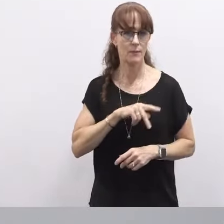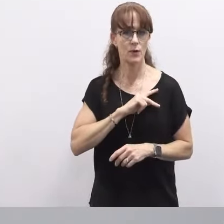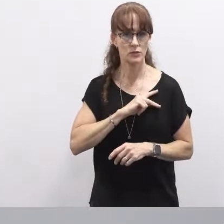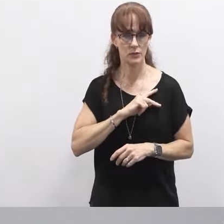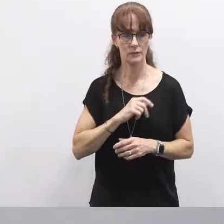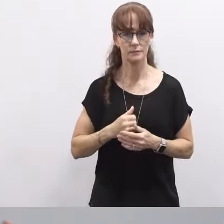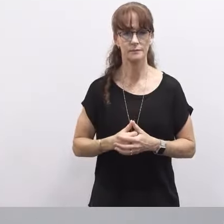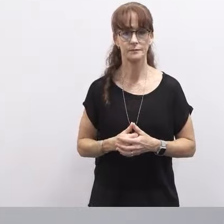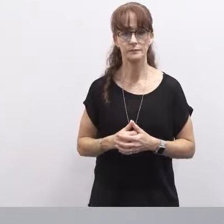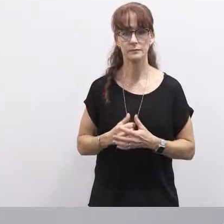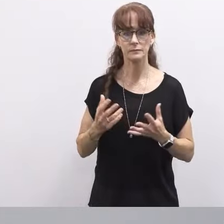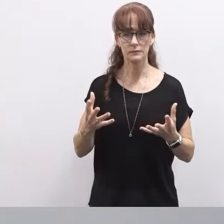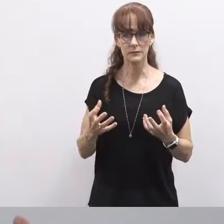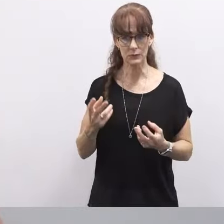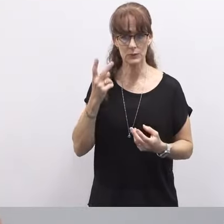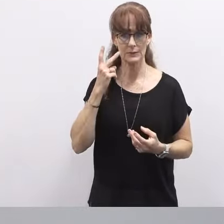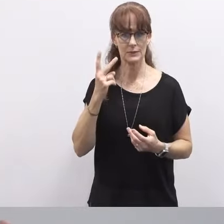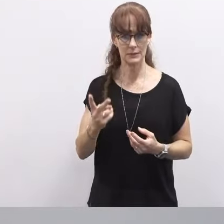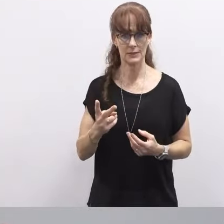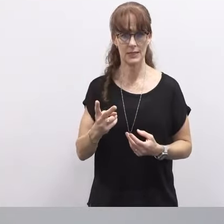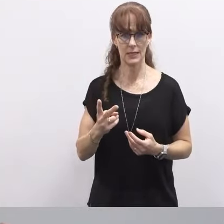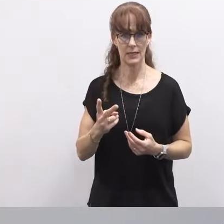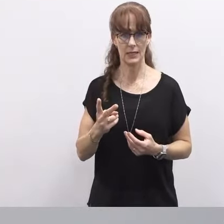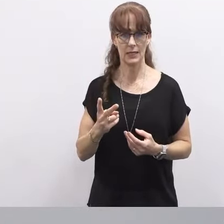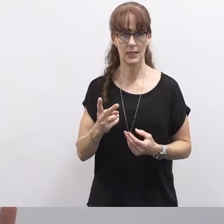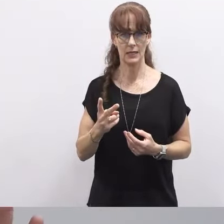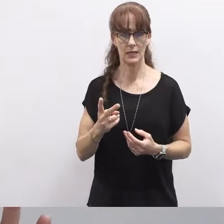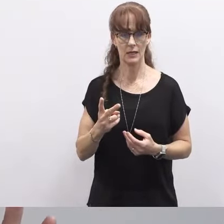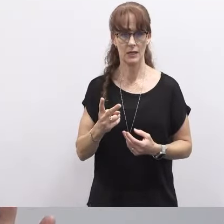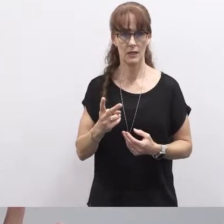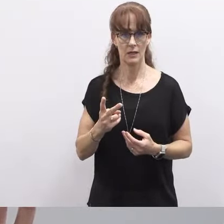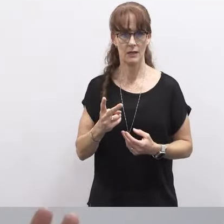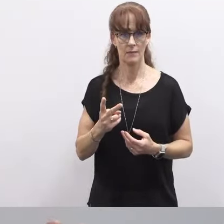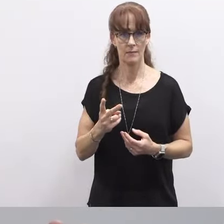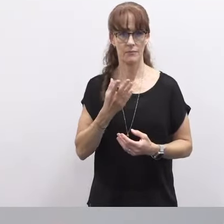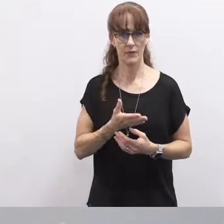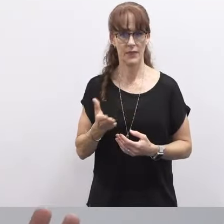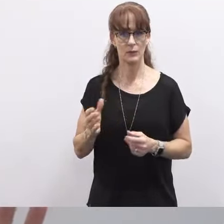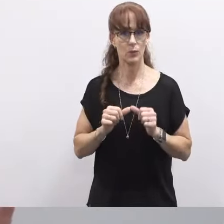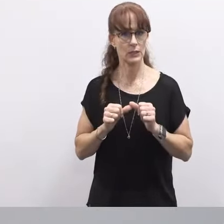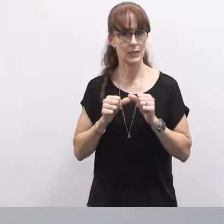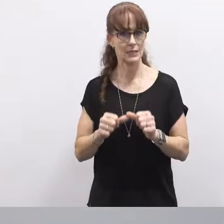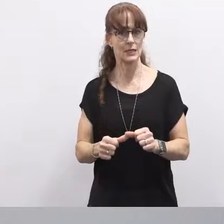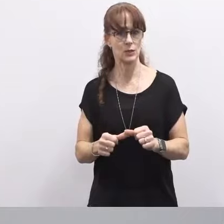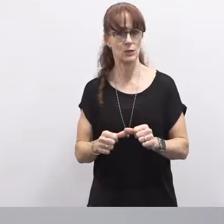It's they wanna see that that things will continue or there'll be able to do